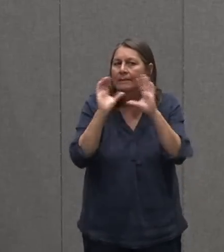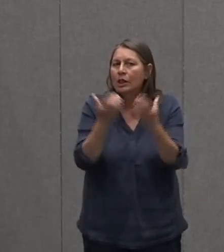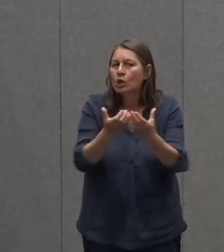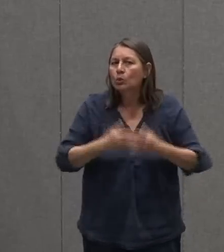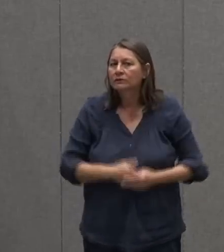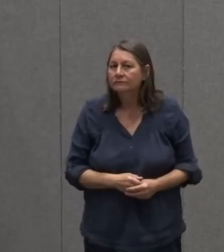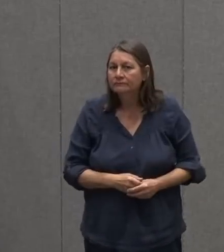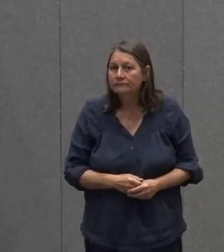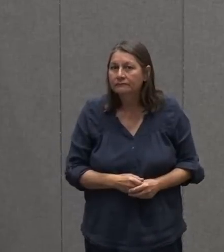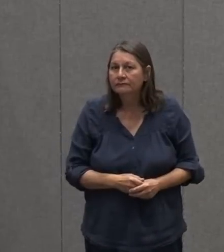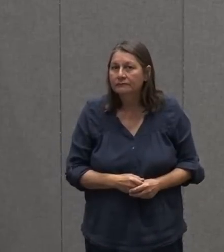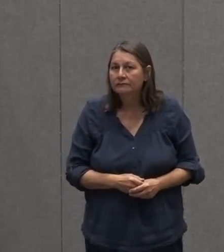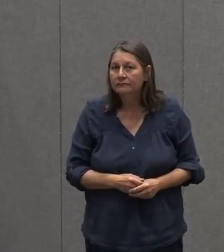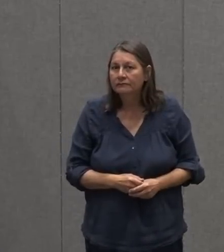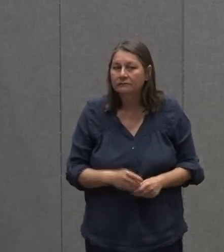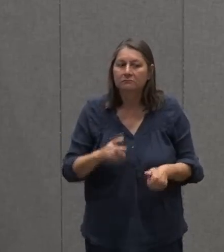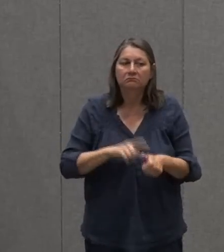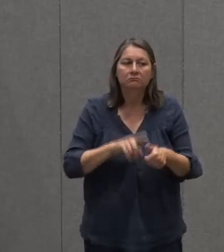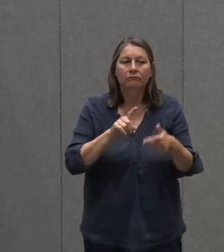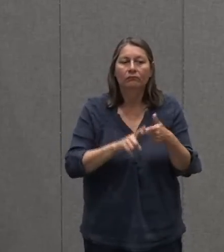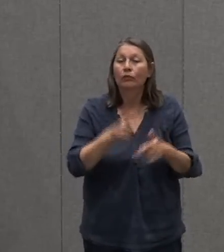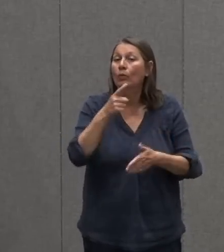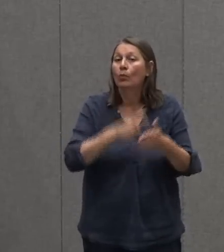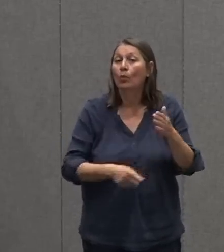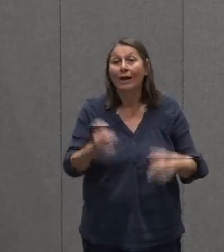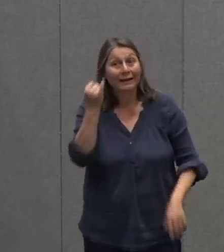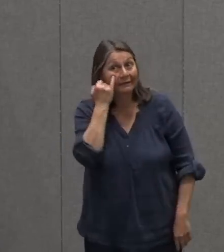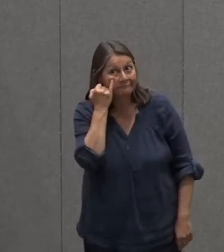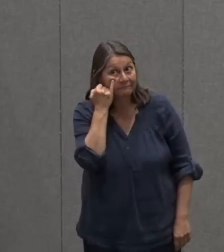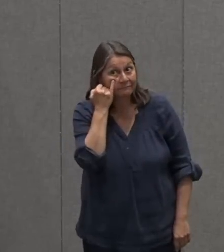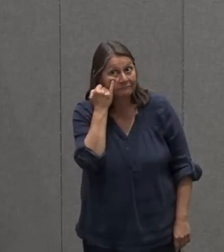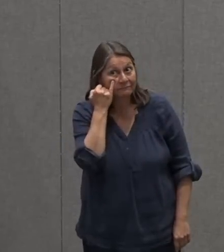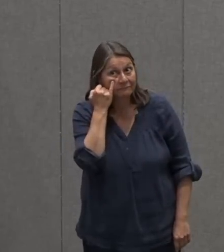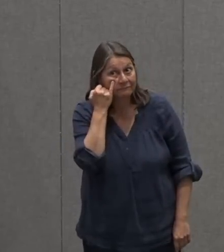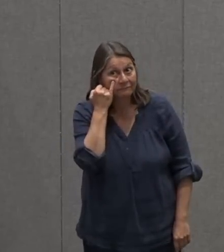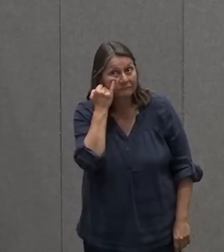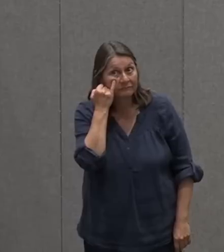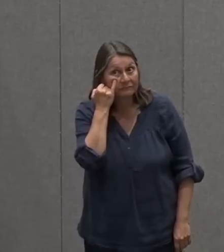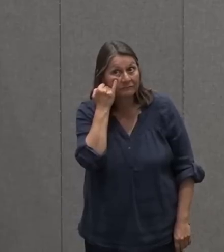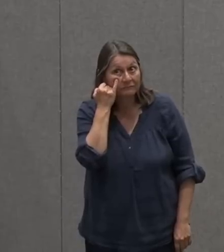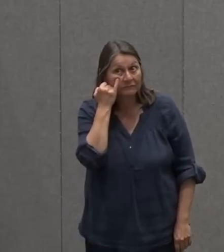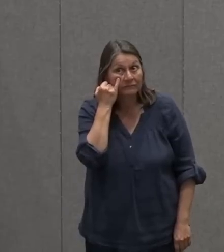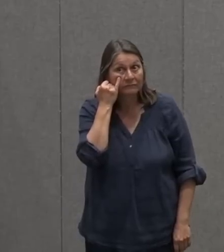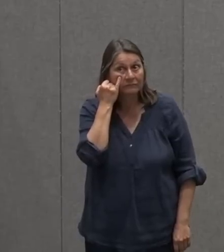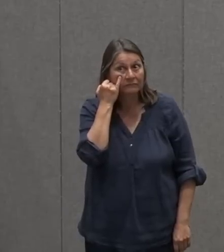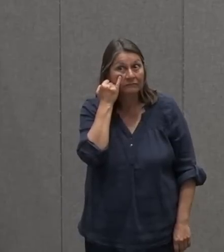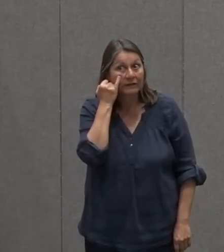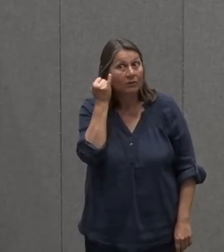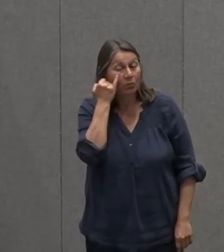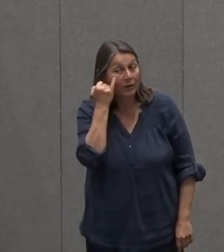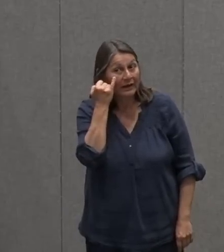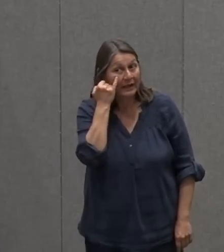How about a what if question. What if the balloon was filled with something else?